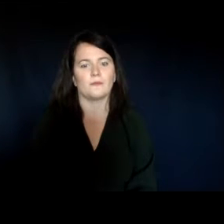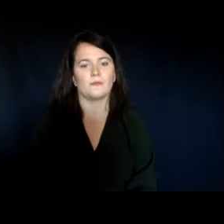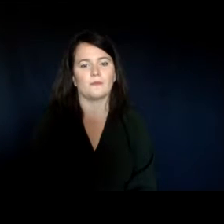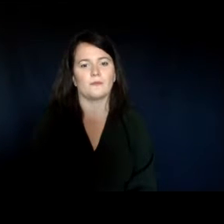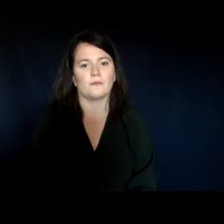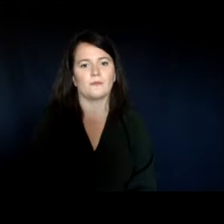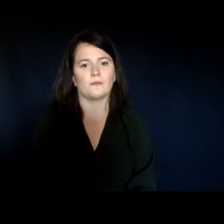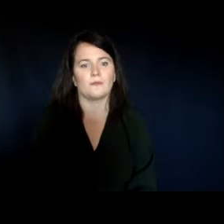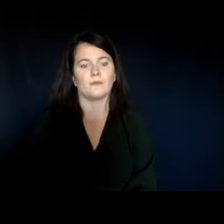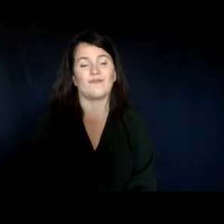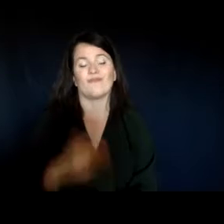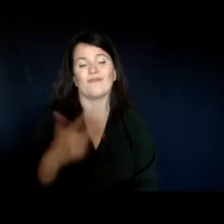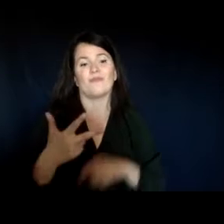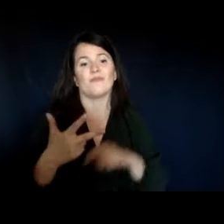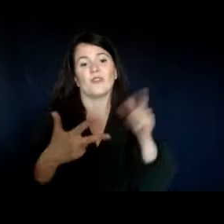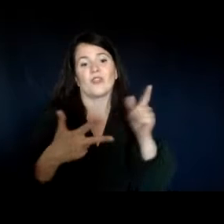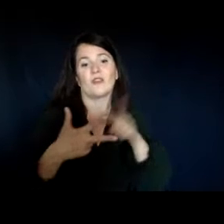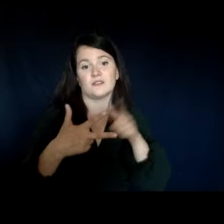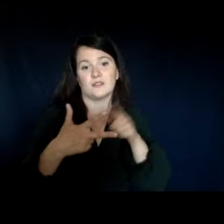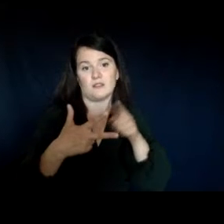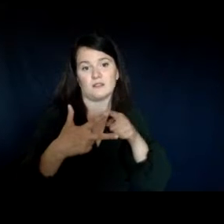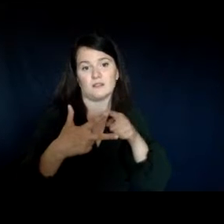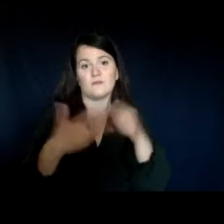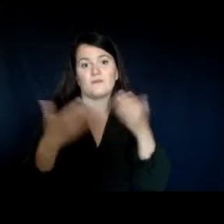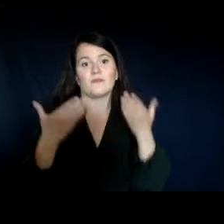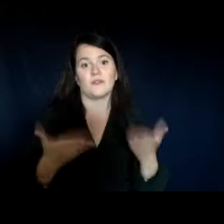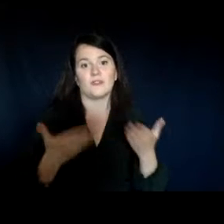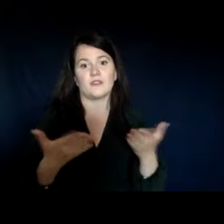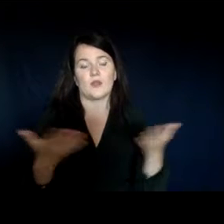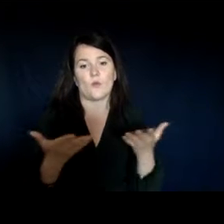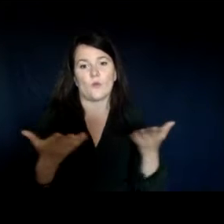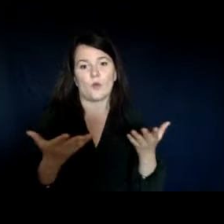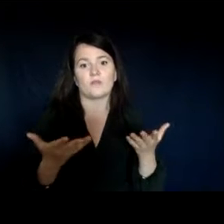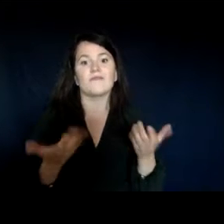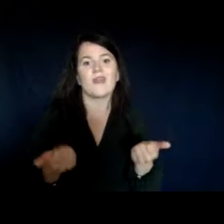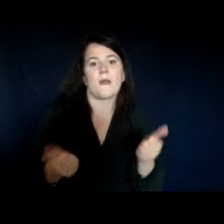the purchase of protective materials and equipment